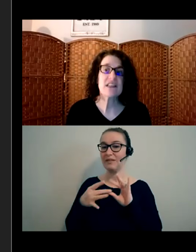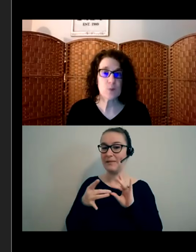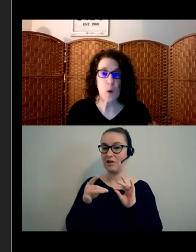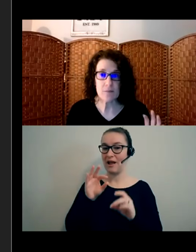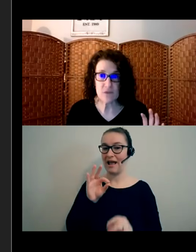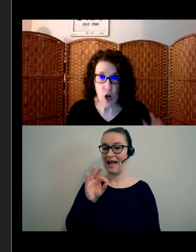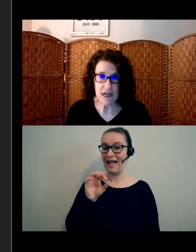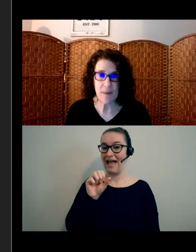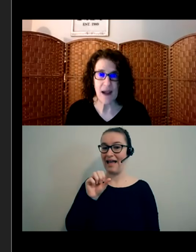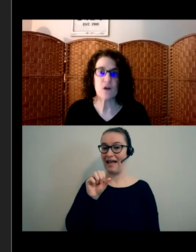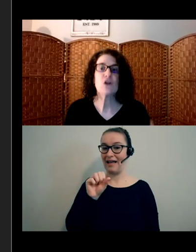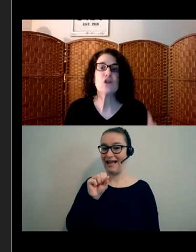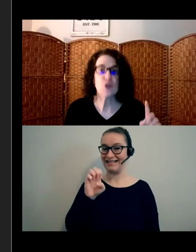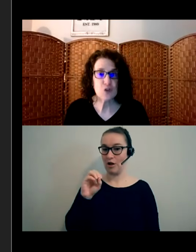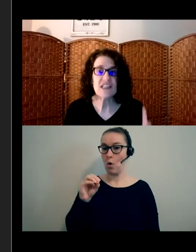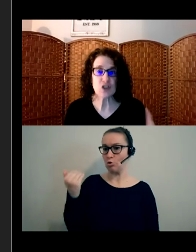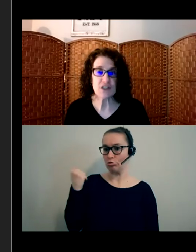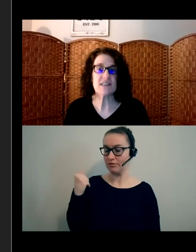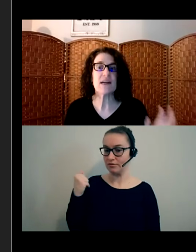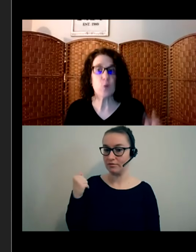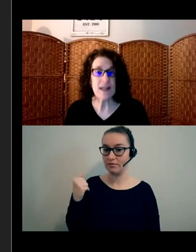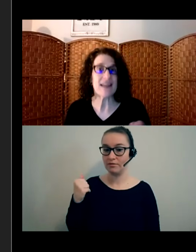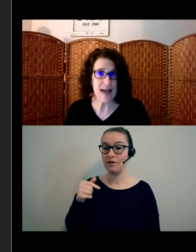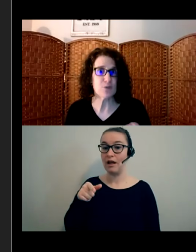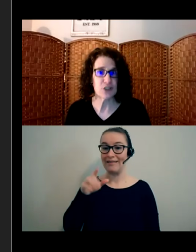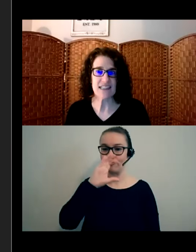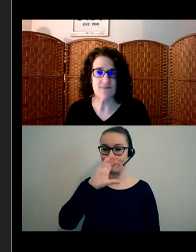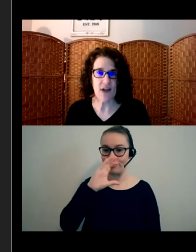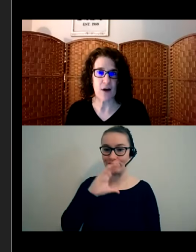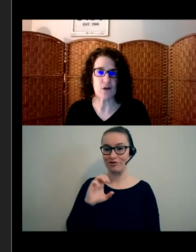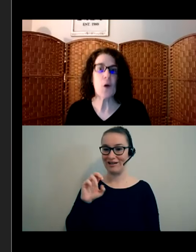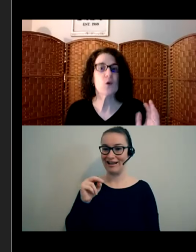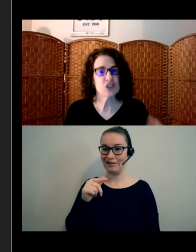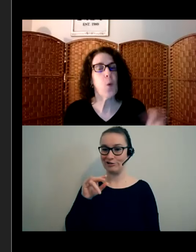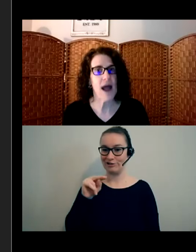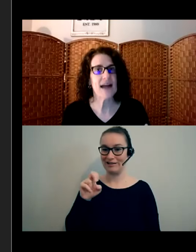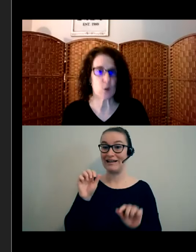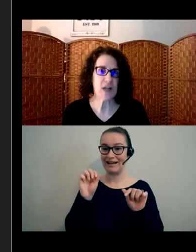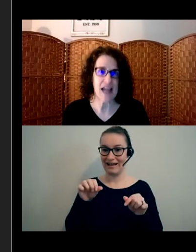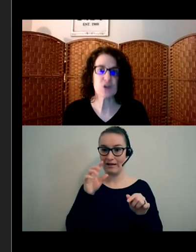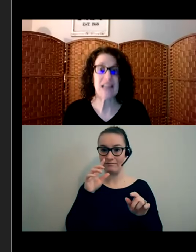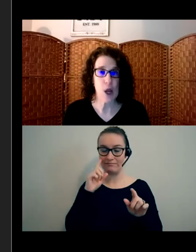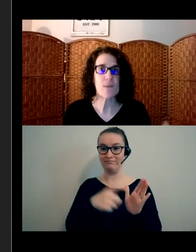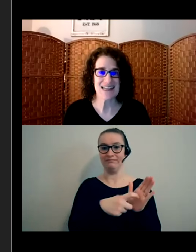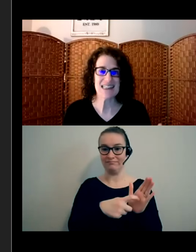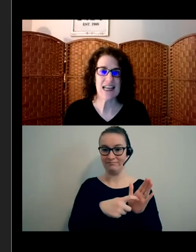This is what I'm talking about. Search engines can read the caption text file, which is why closed captions help SEO.